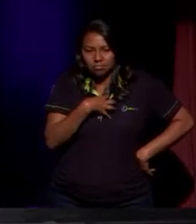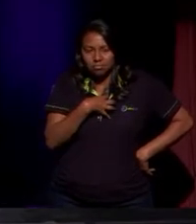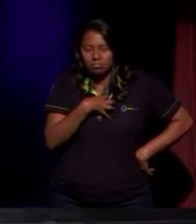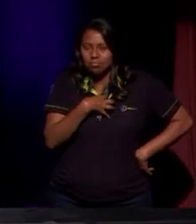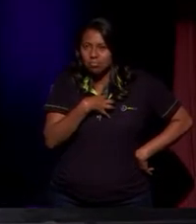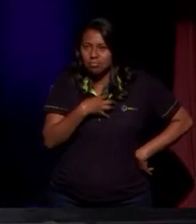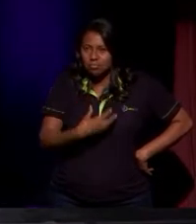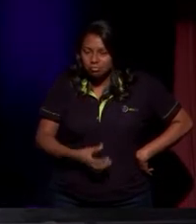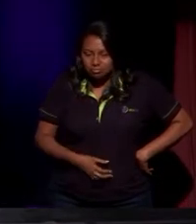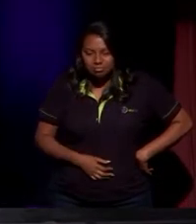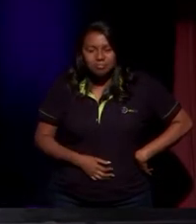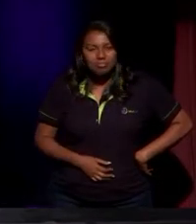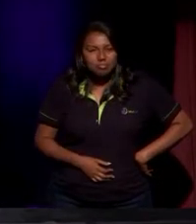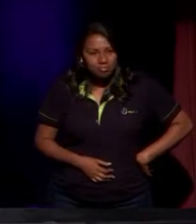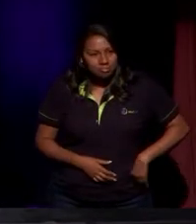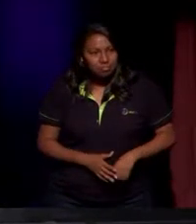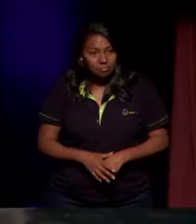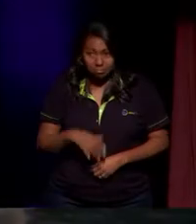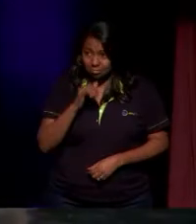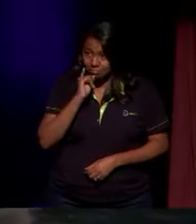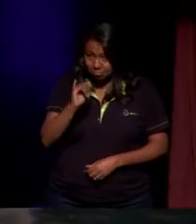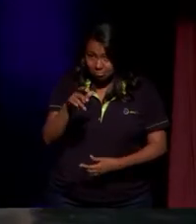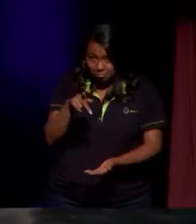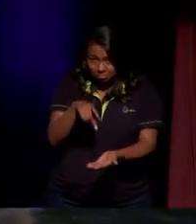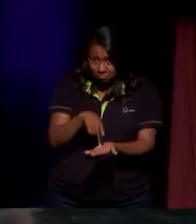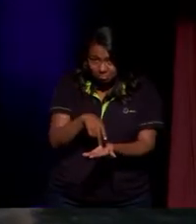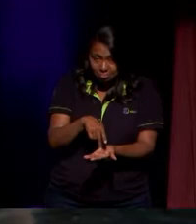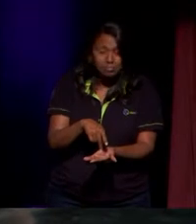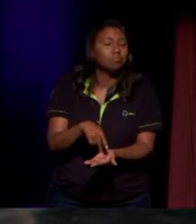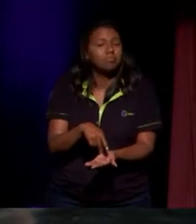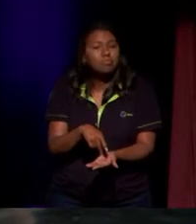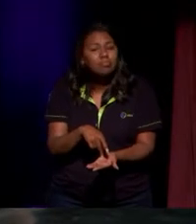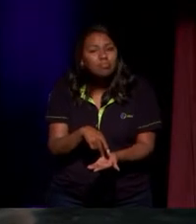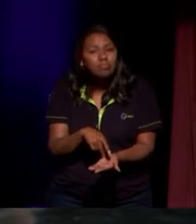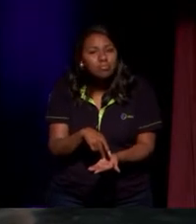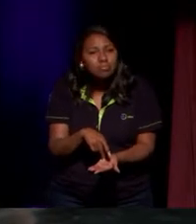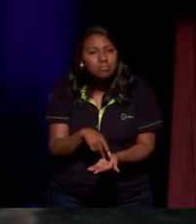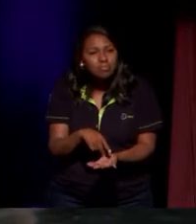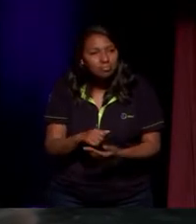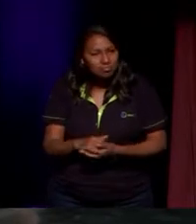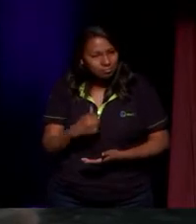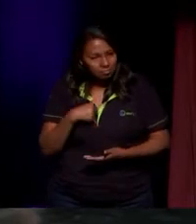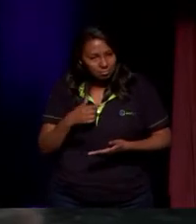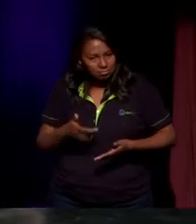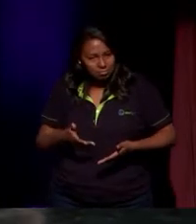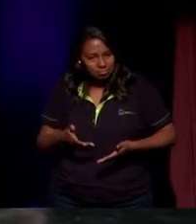And I'll be very honest. When we were born woman